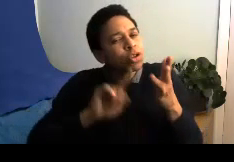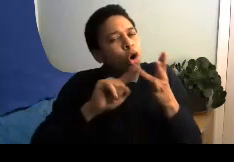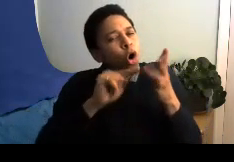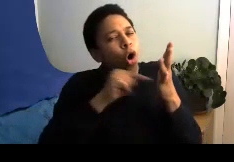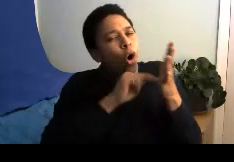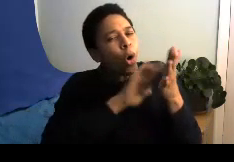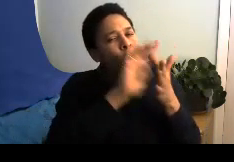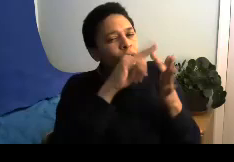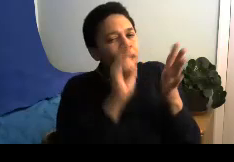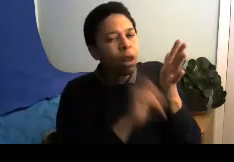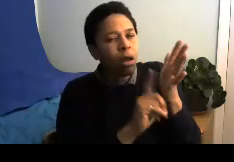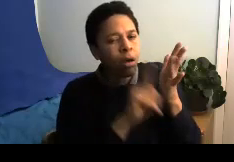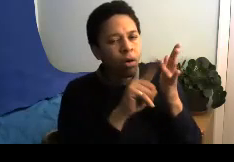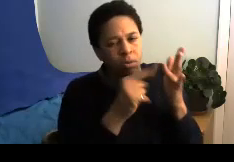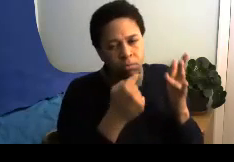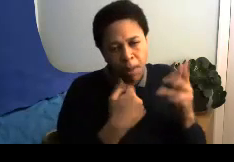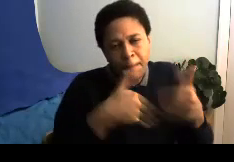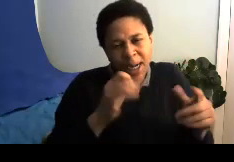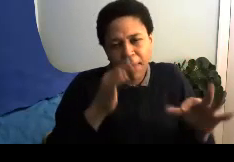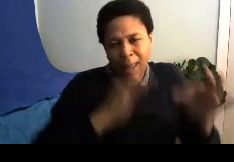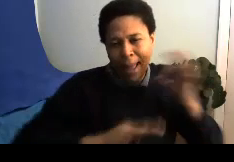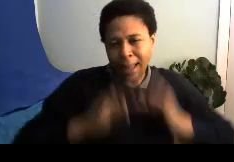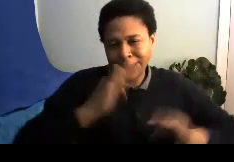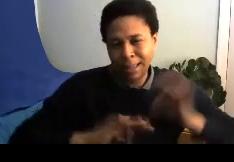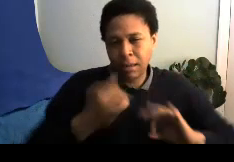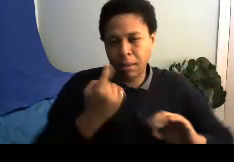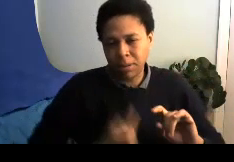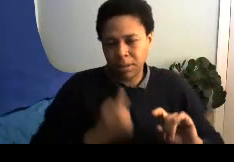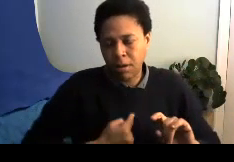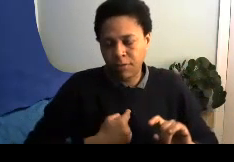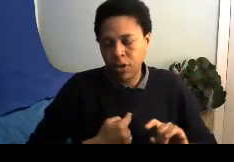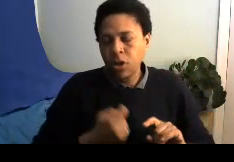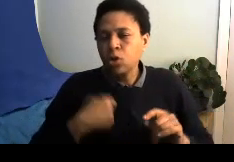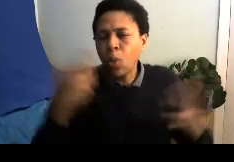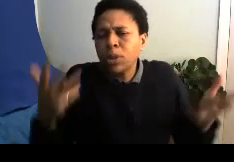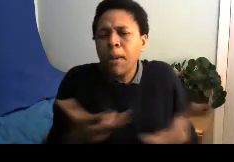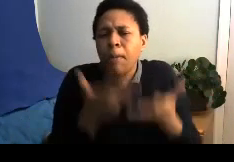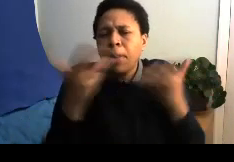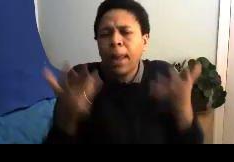physicality and the voice. And I actually sort of recorded myself